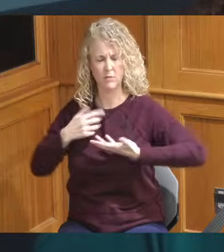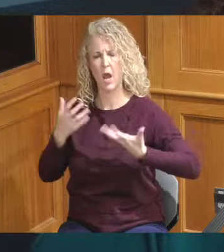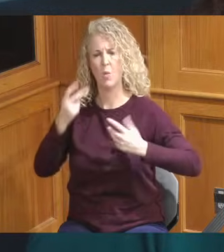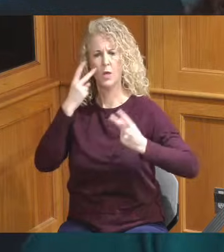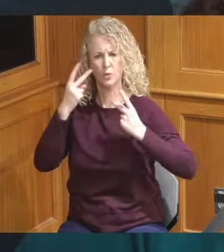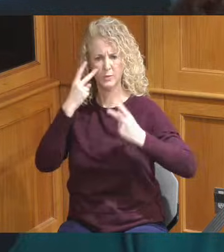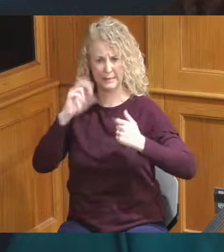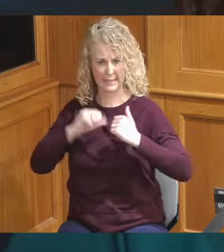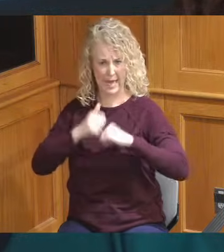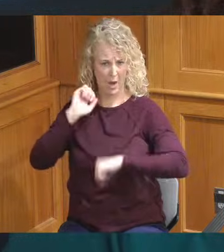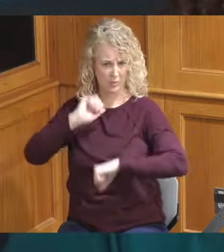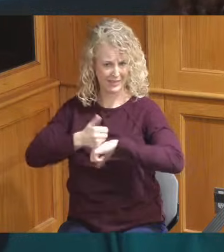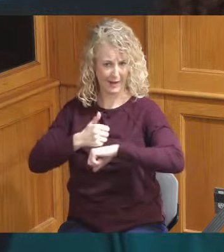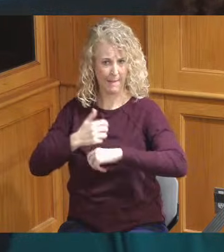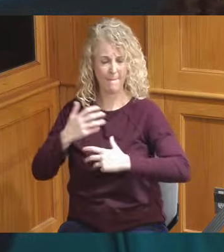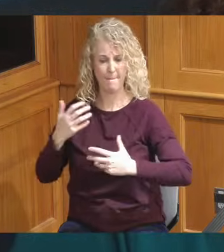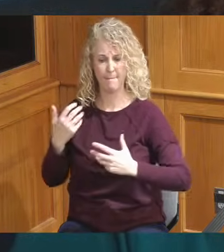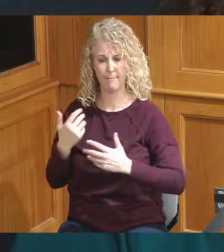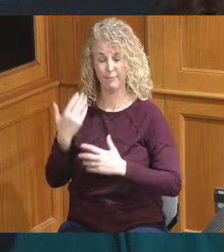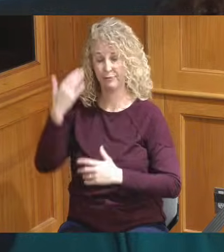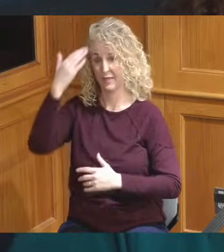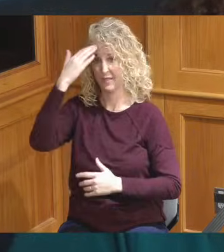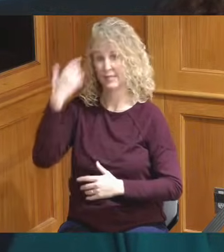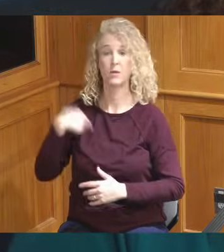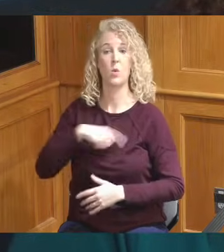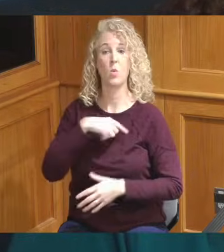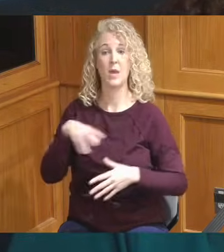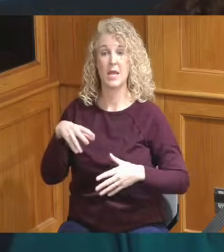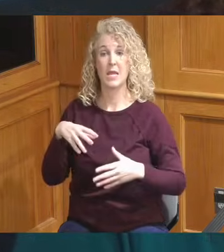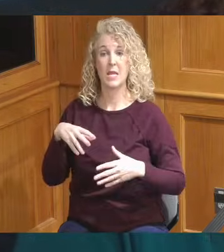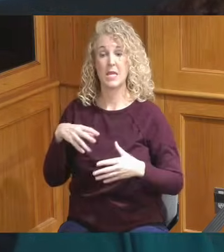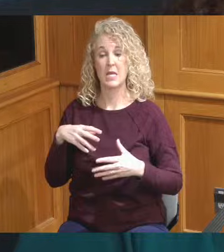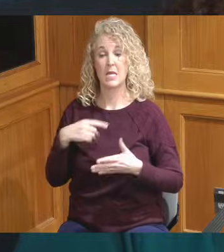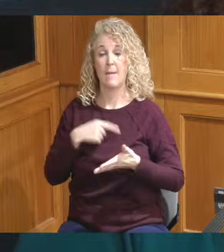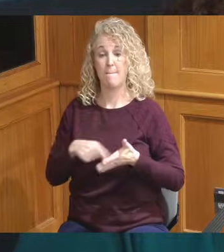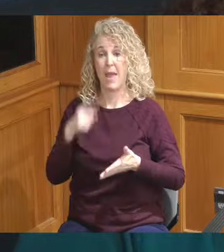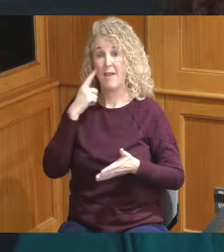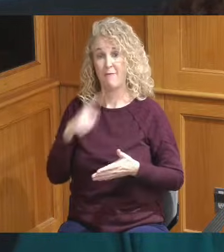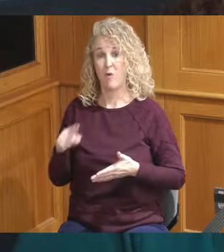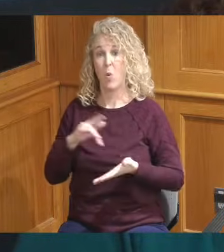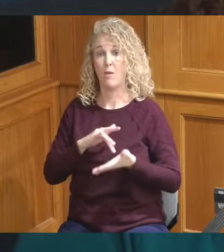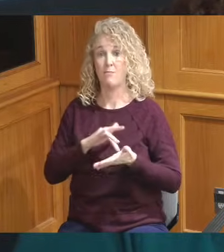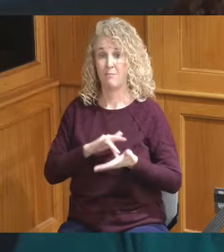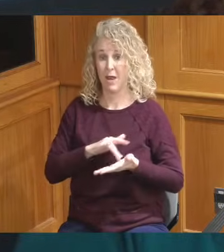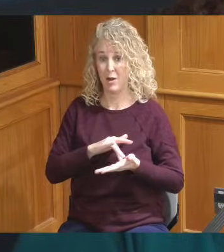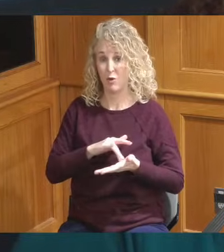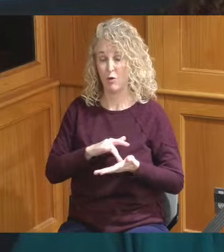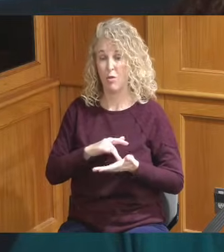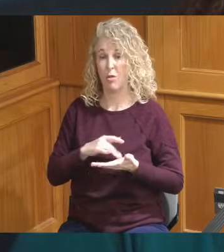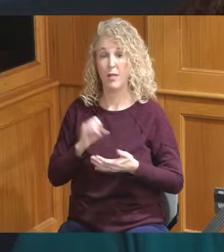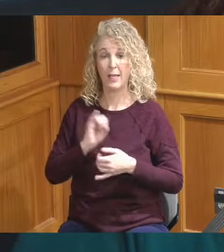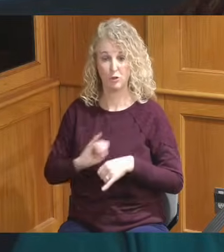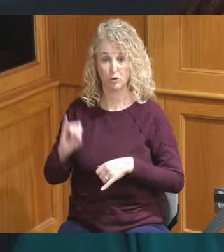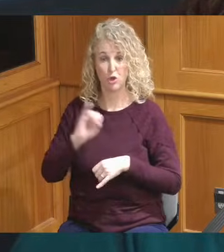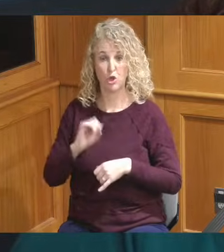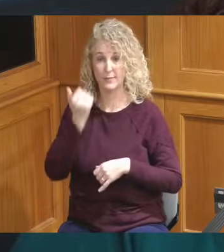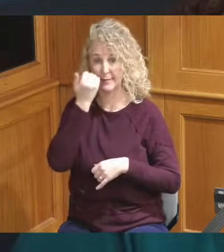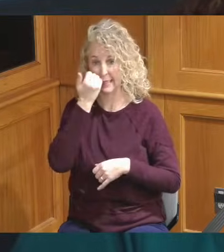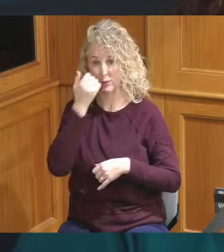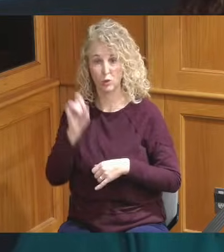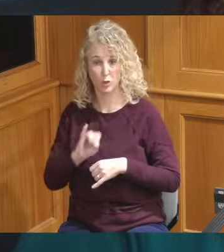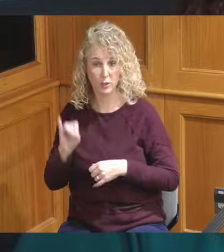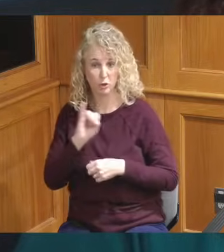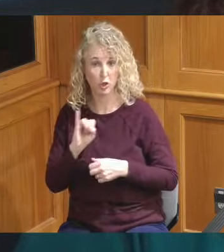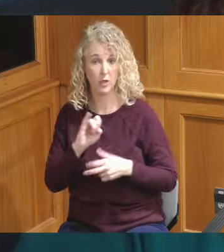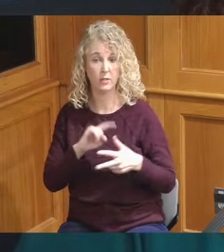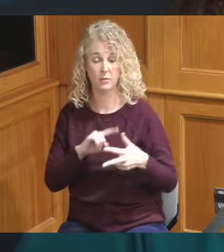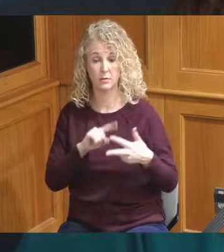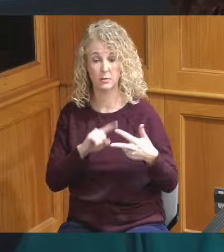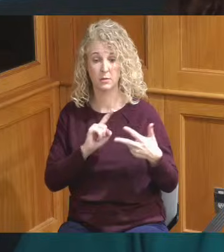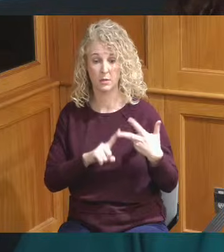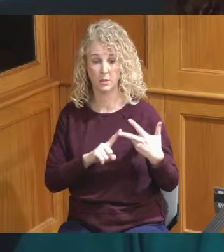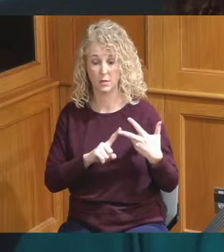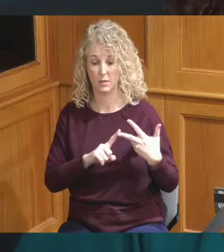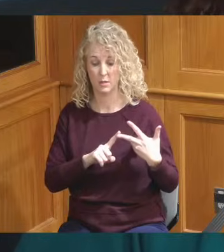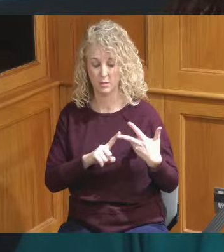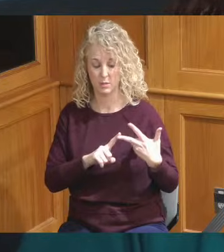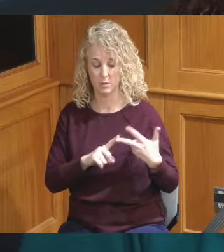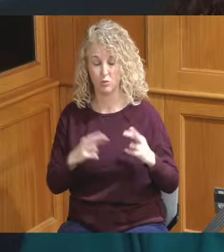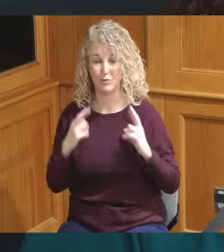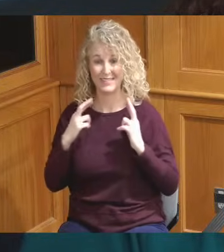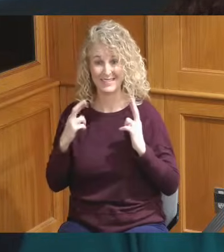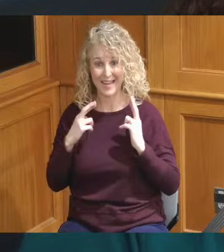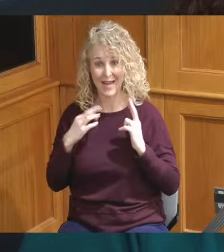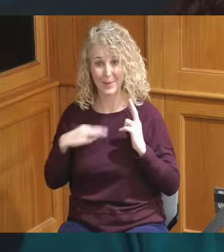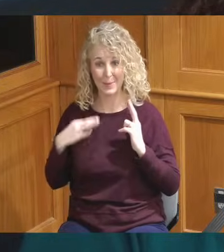we also absorb we also absorb medical and dental, and we absorb uh retirement benefits and those